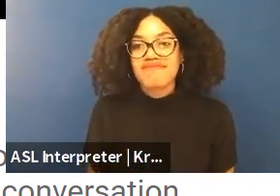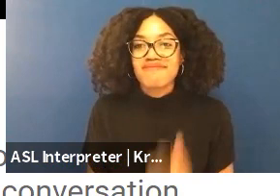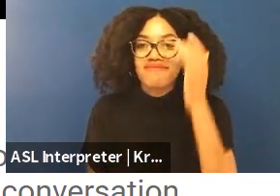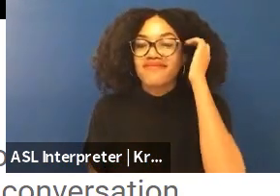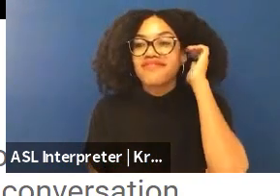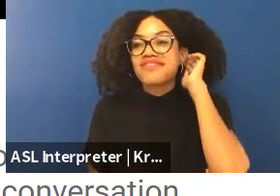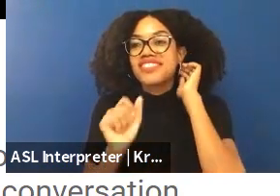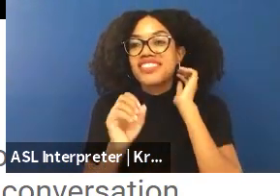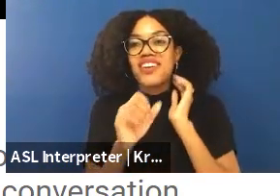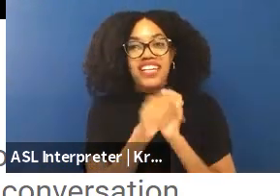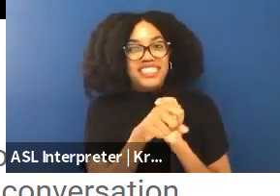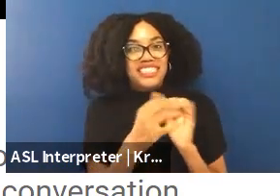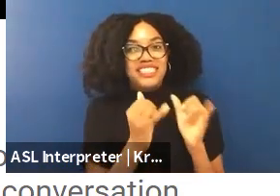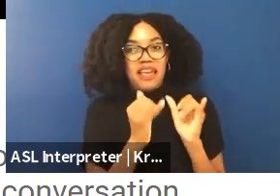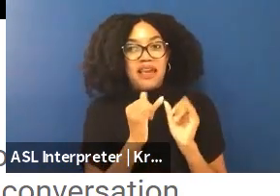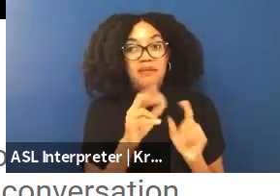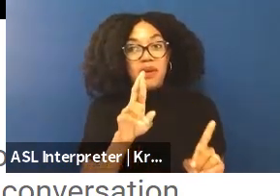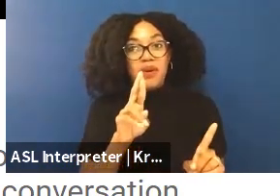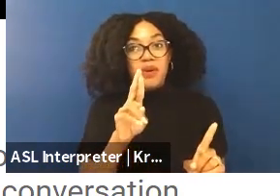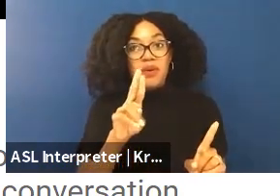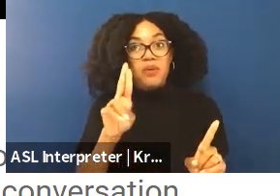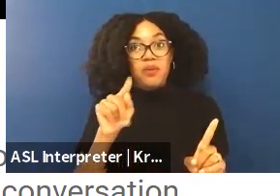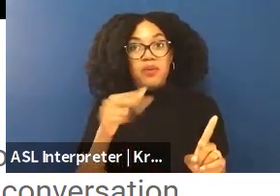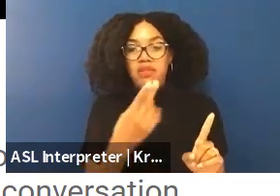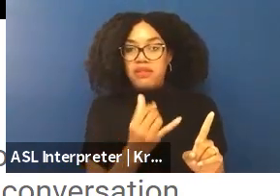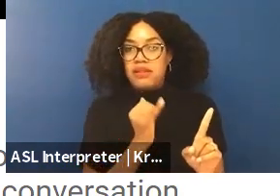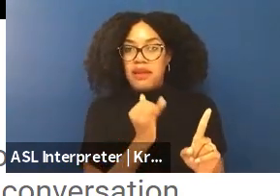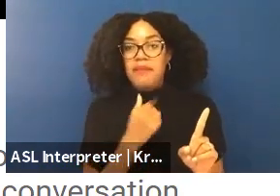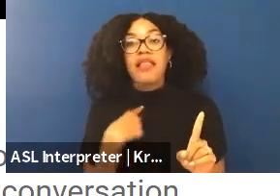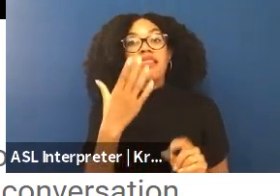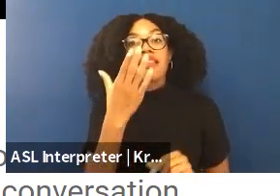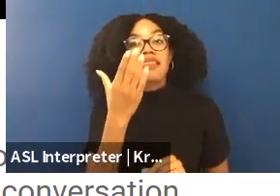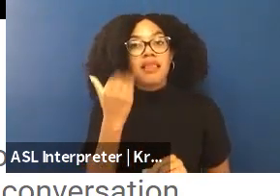the same: cut me off if I go too long, but-- and also, Ruth, you're much smarter than I was